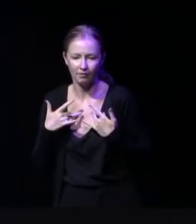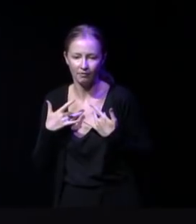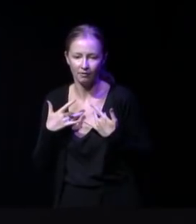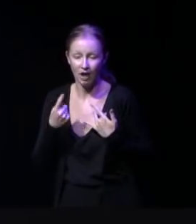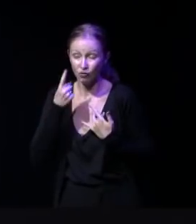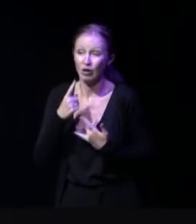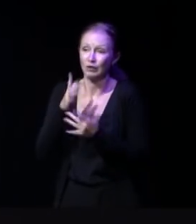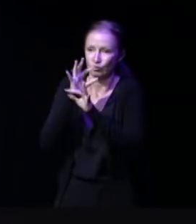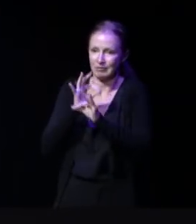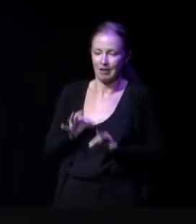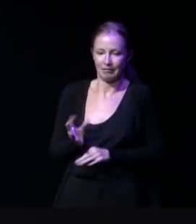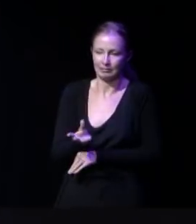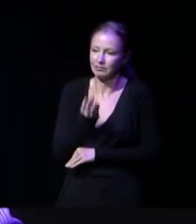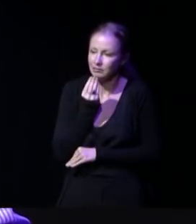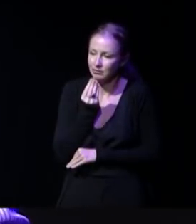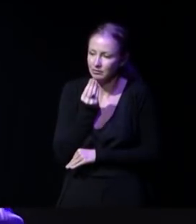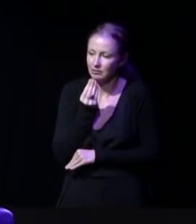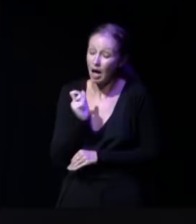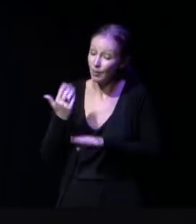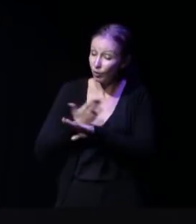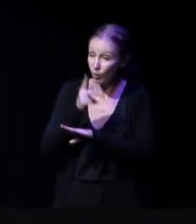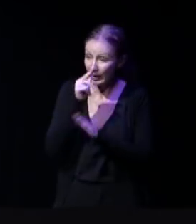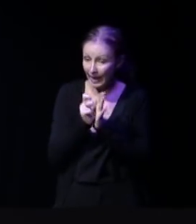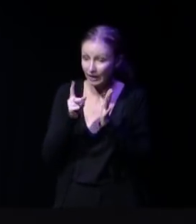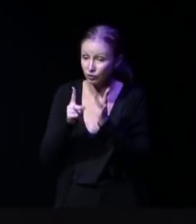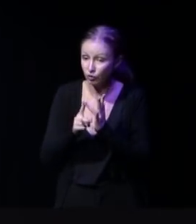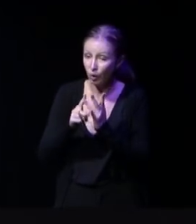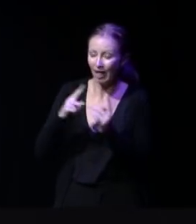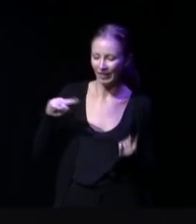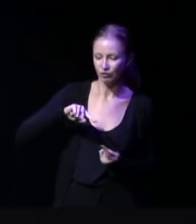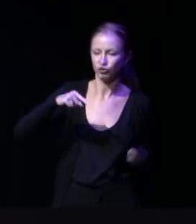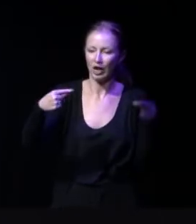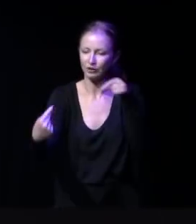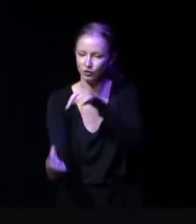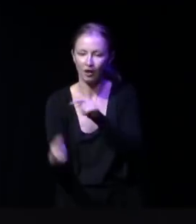the work we must do, the work that will upend a culture that privileges the few and rejects the many,